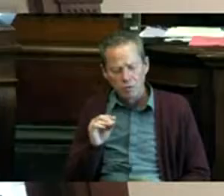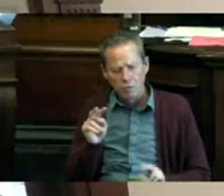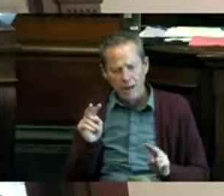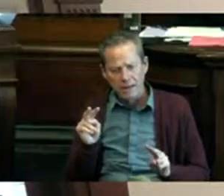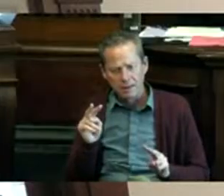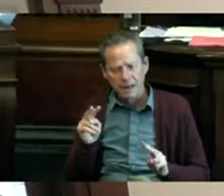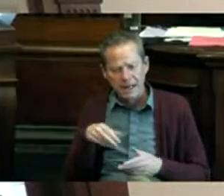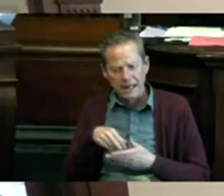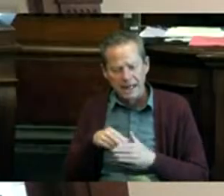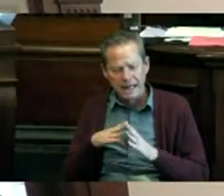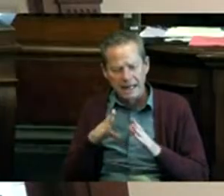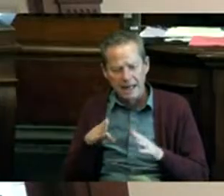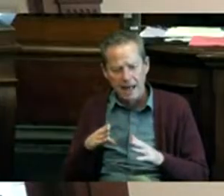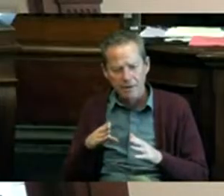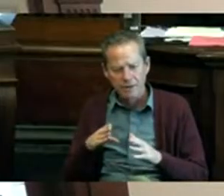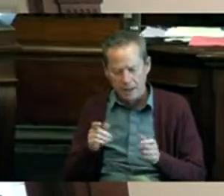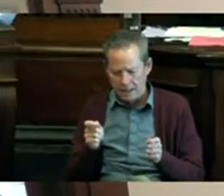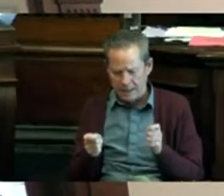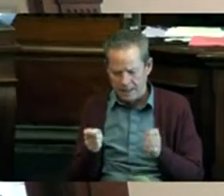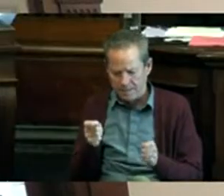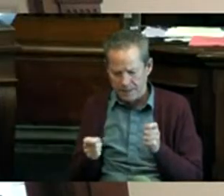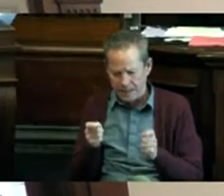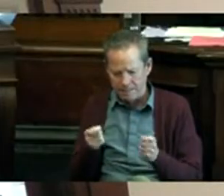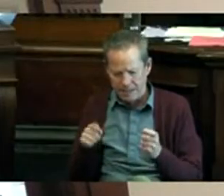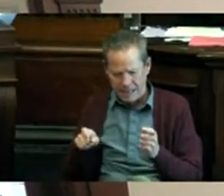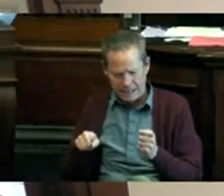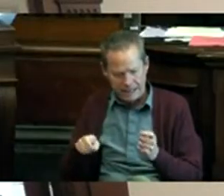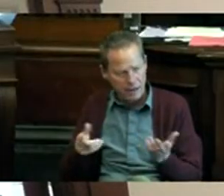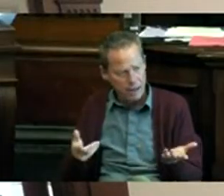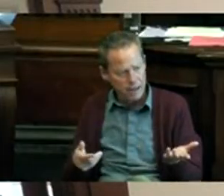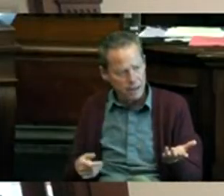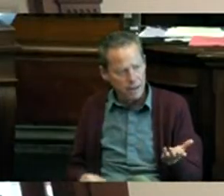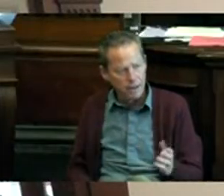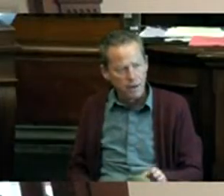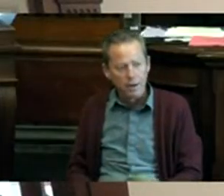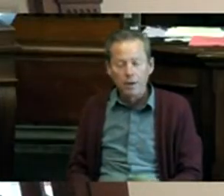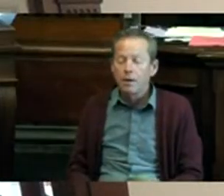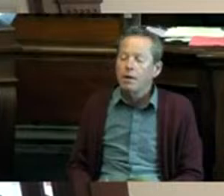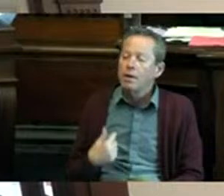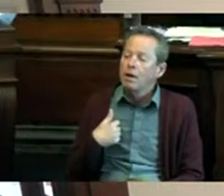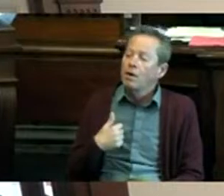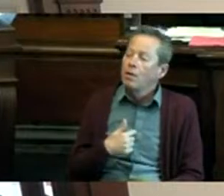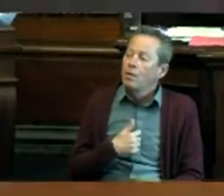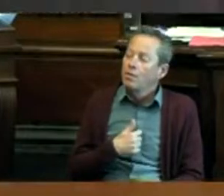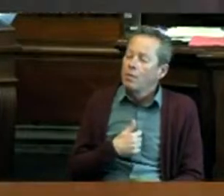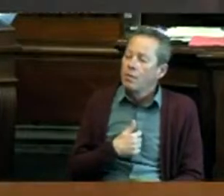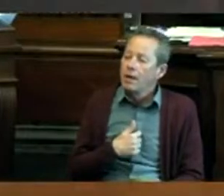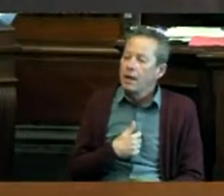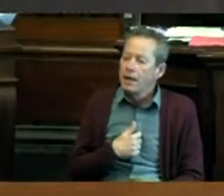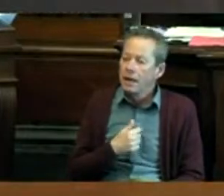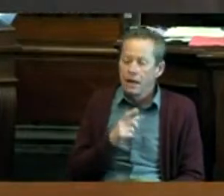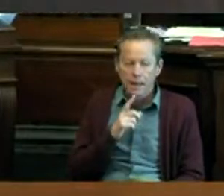Monroe. Do you anticipate much